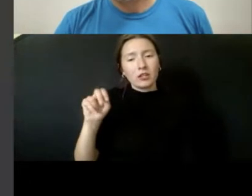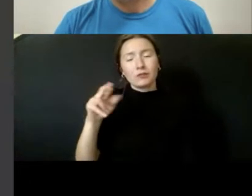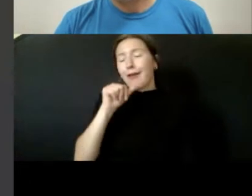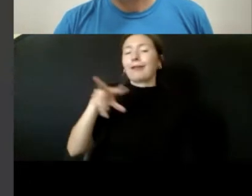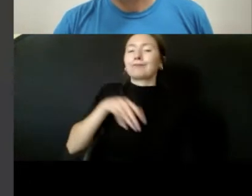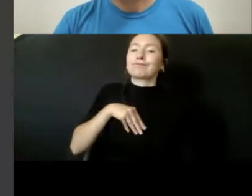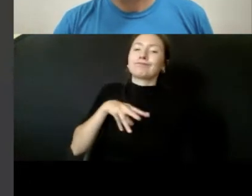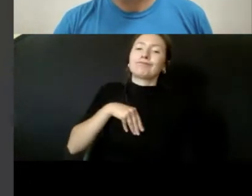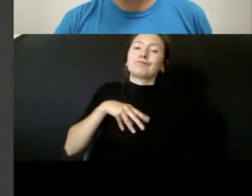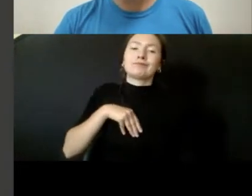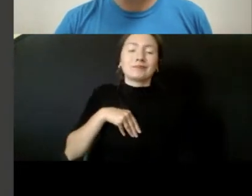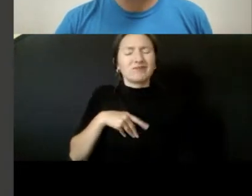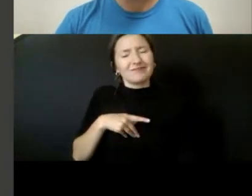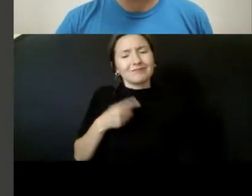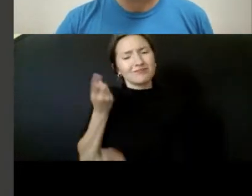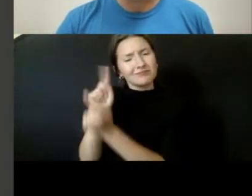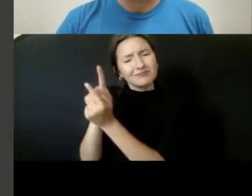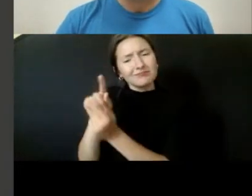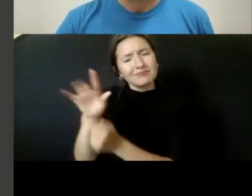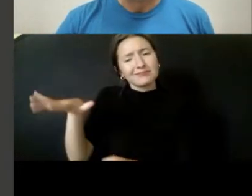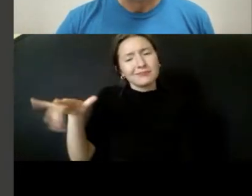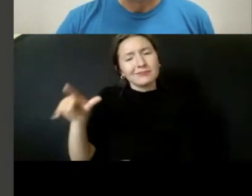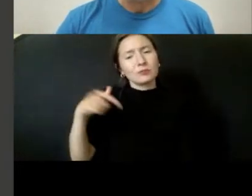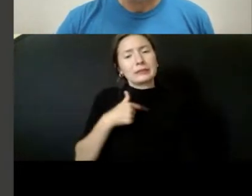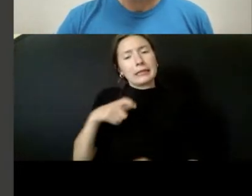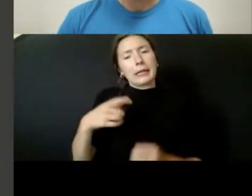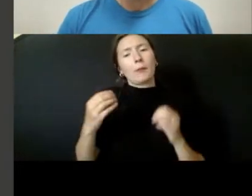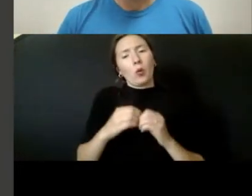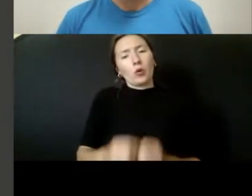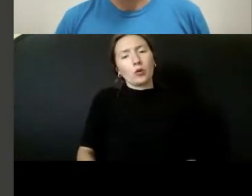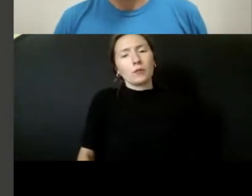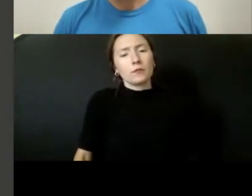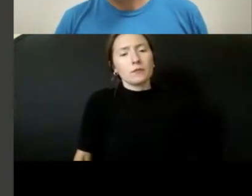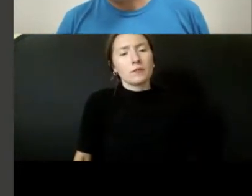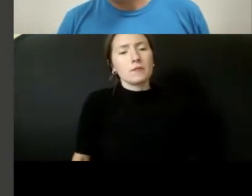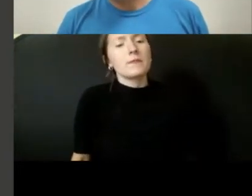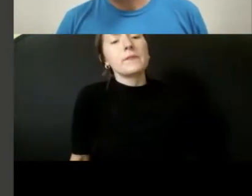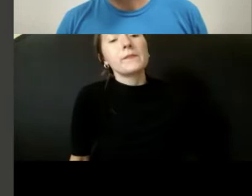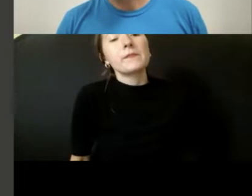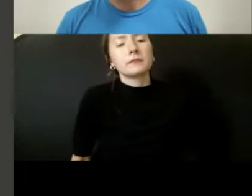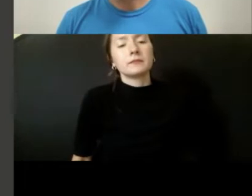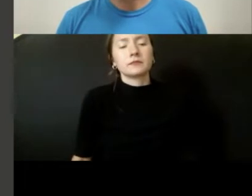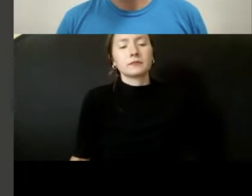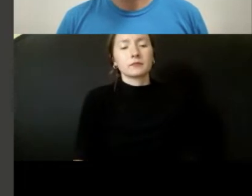so along these lines it does this comes back to being an advocate right so one of the things that